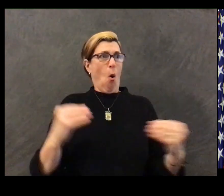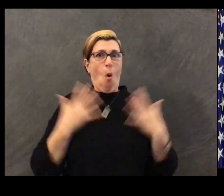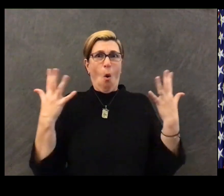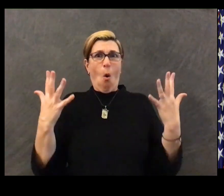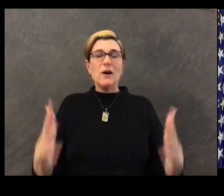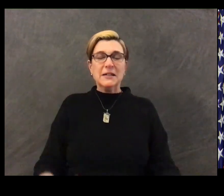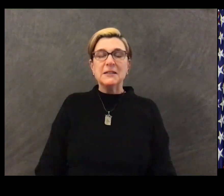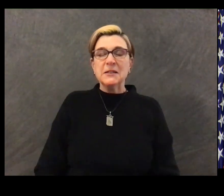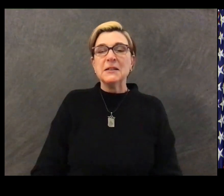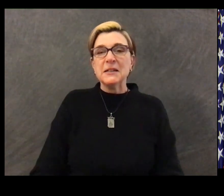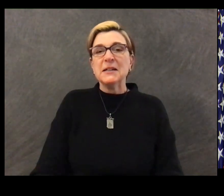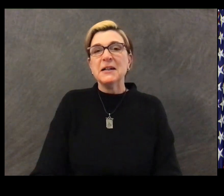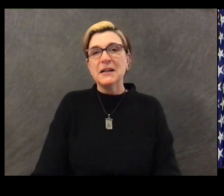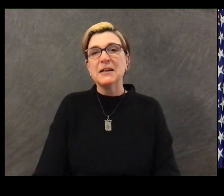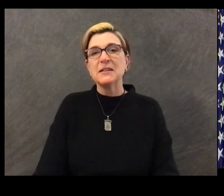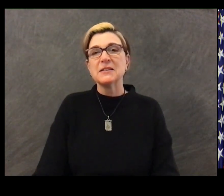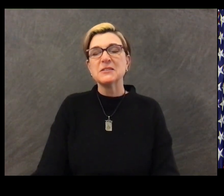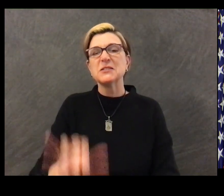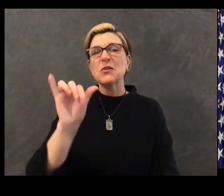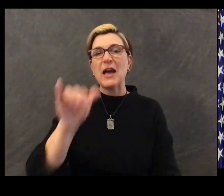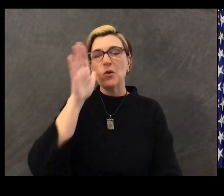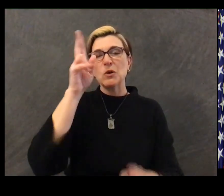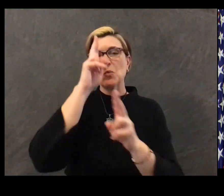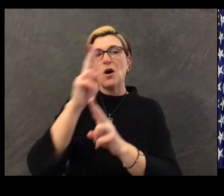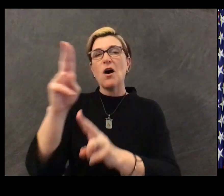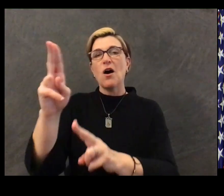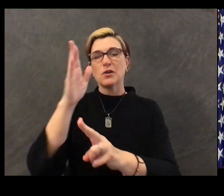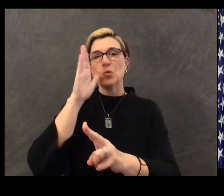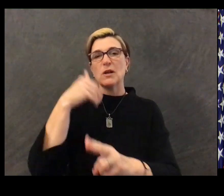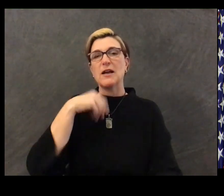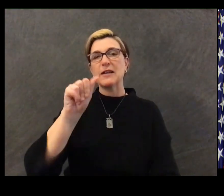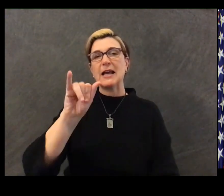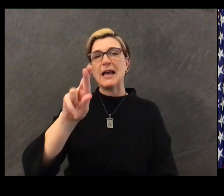tremendous air shows all throughout our country and that's an honor of